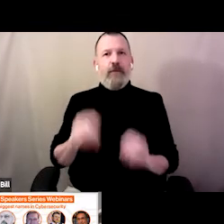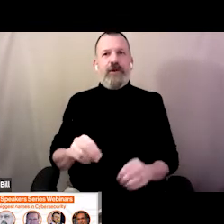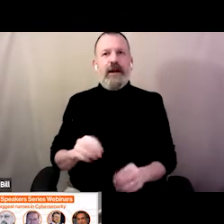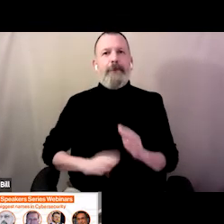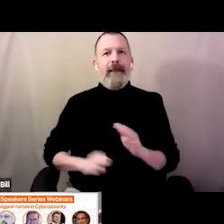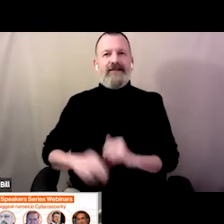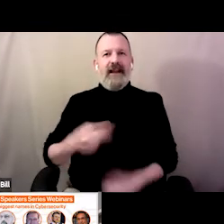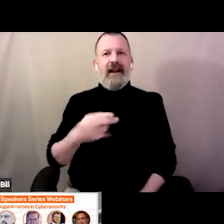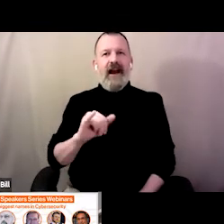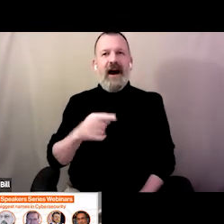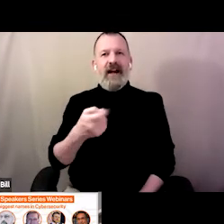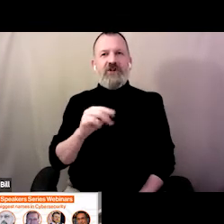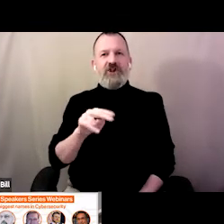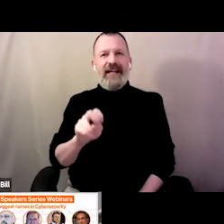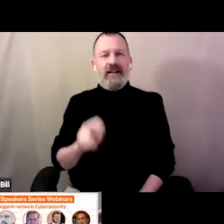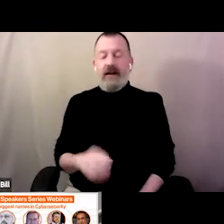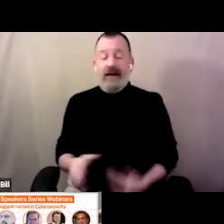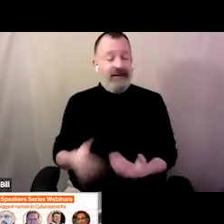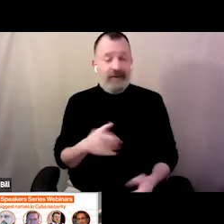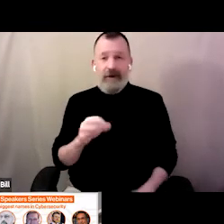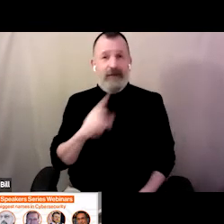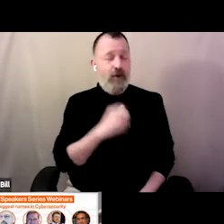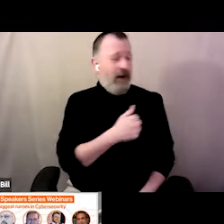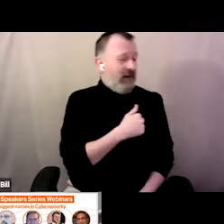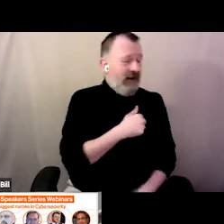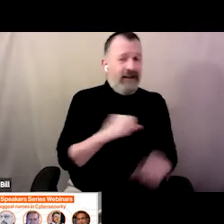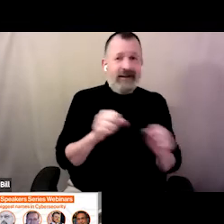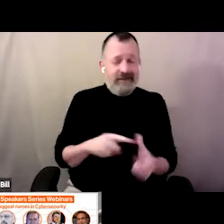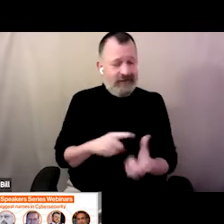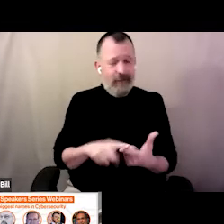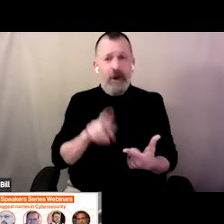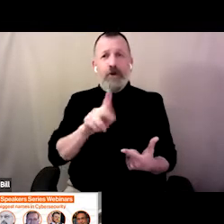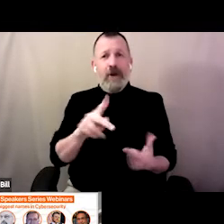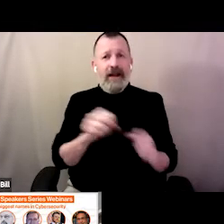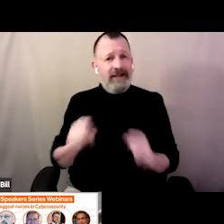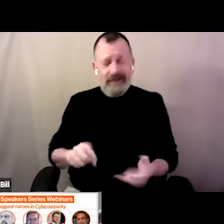you're a Canadian system, the UK system and our American system we have to realize that